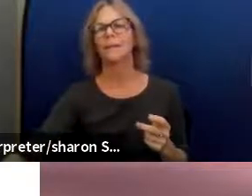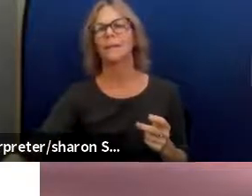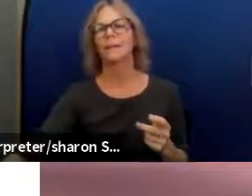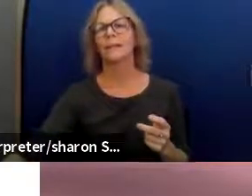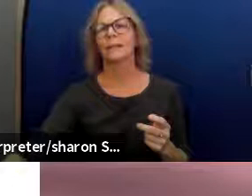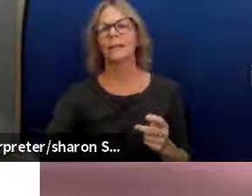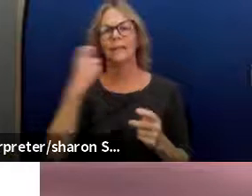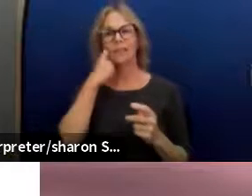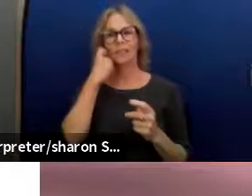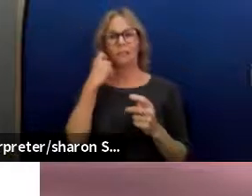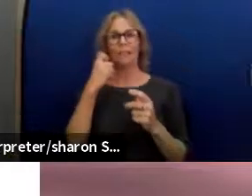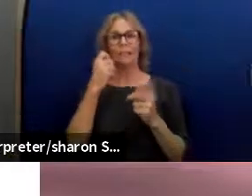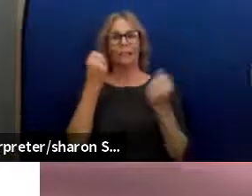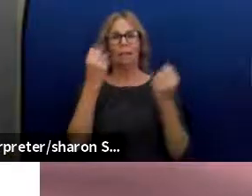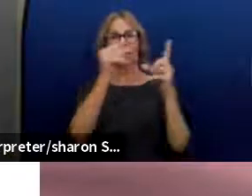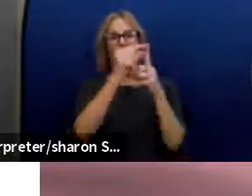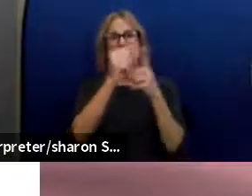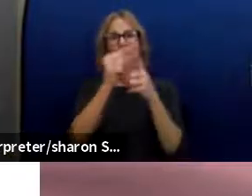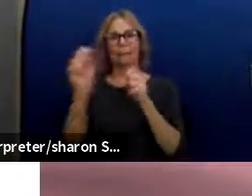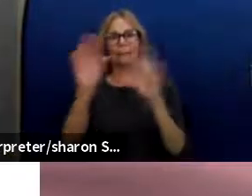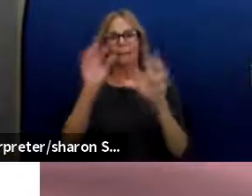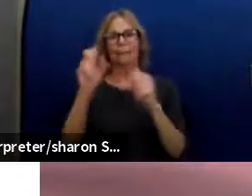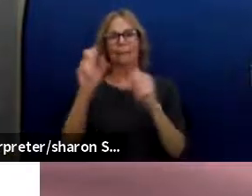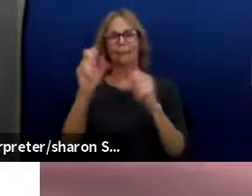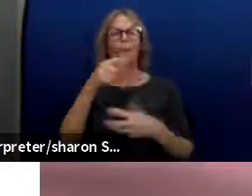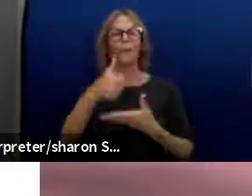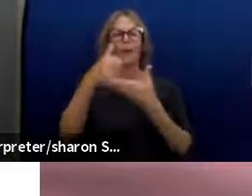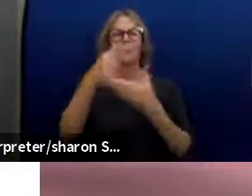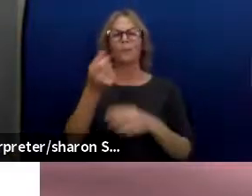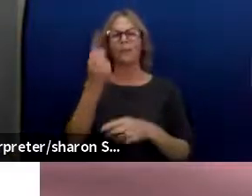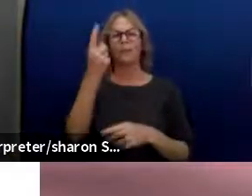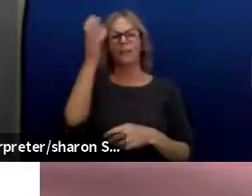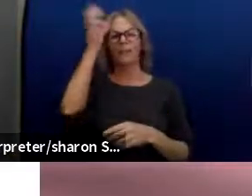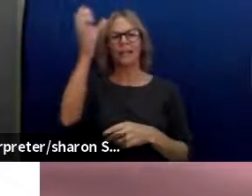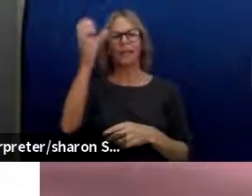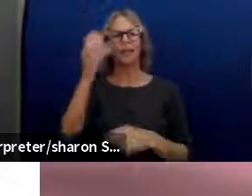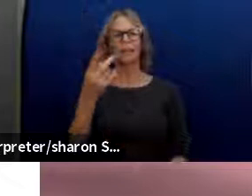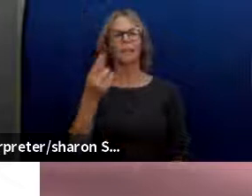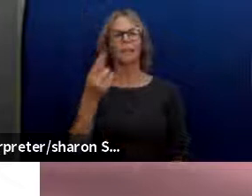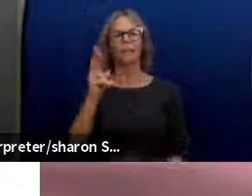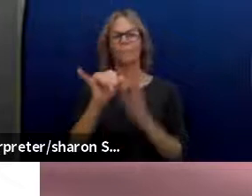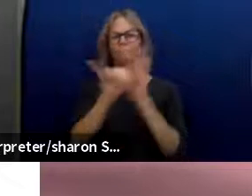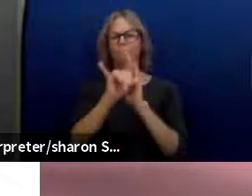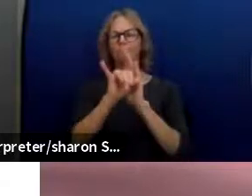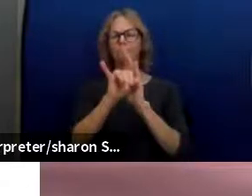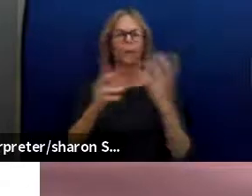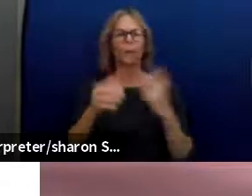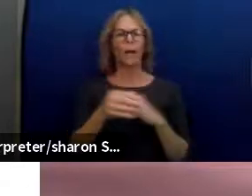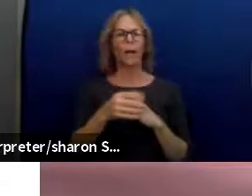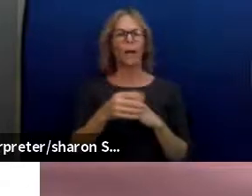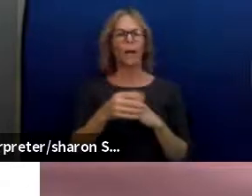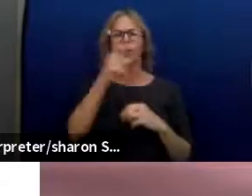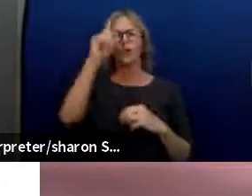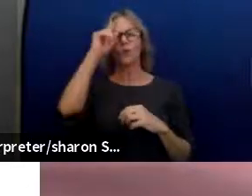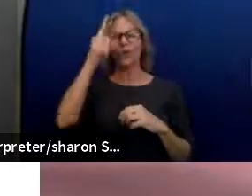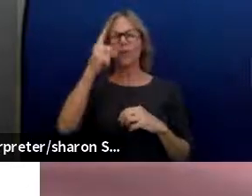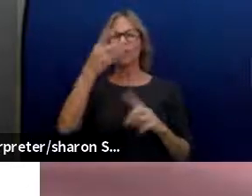to help us really understand these concepts. So gender identity, is who you think that you are, whether you think you feel inside, that